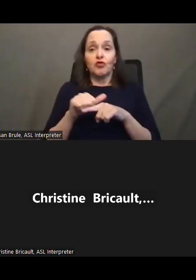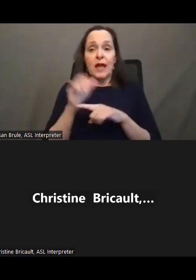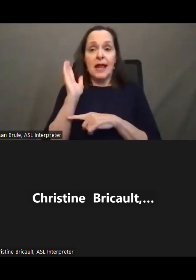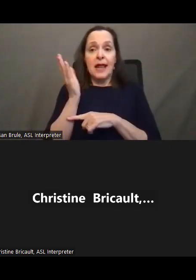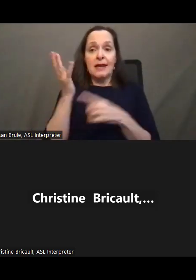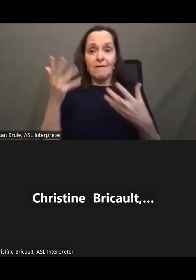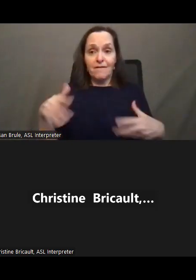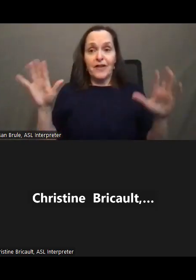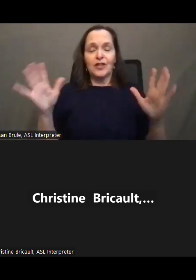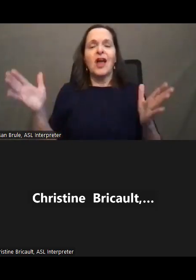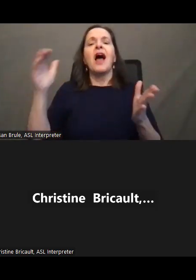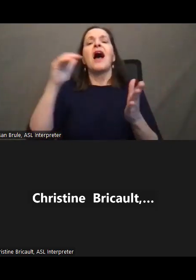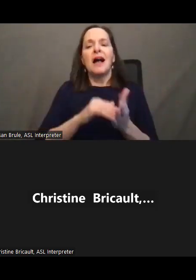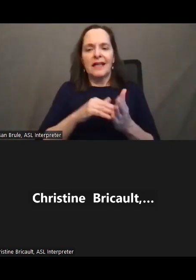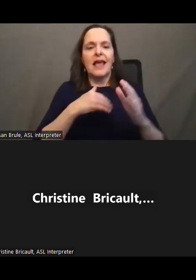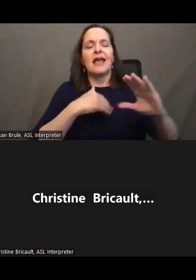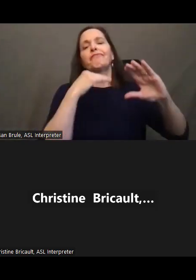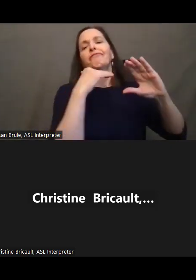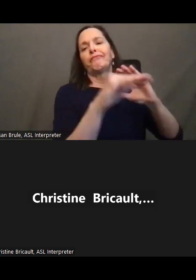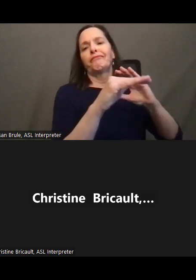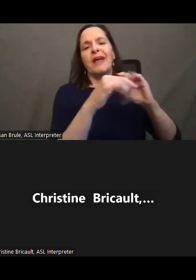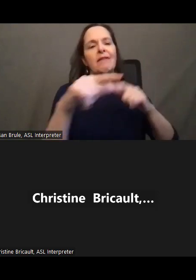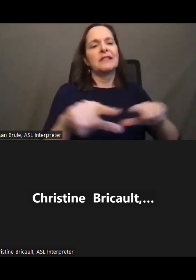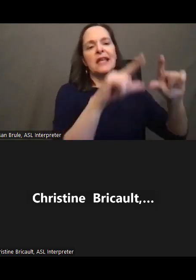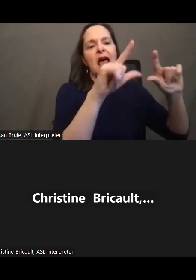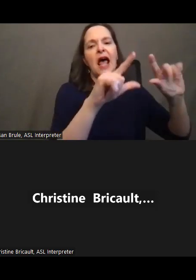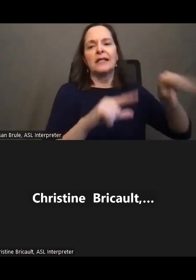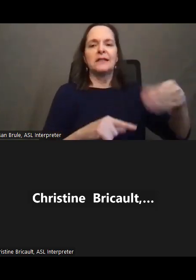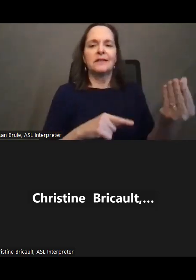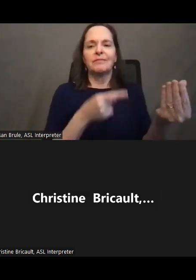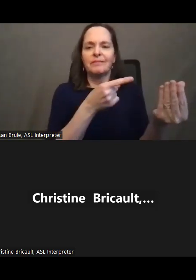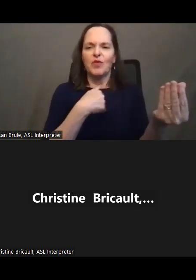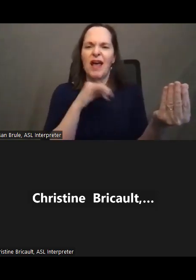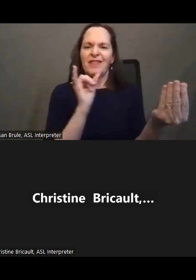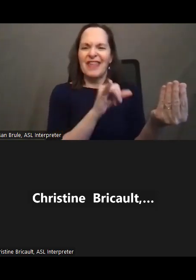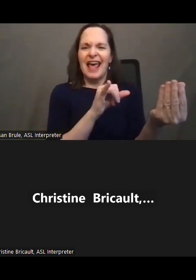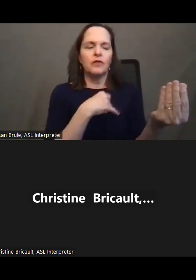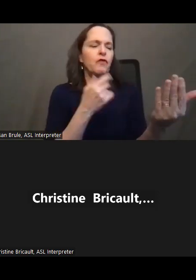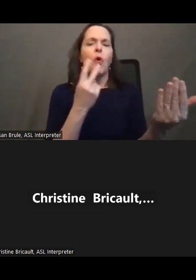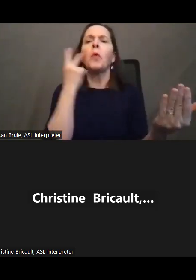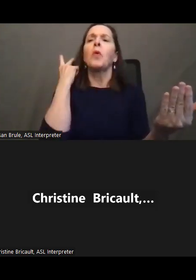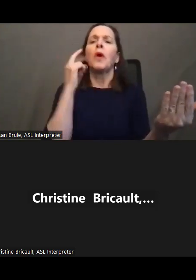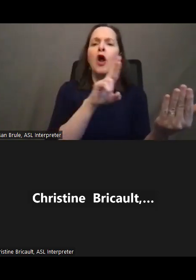And on that last page we have a number of links to the resources that I recommend.